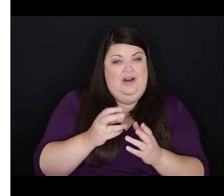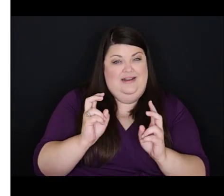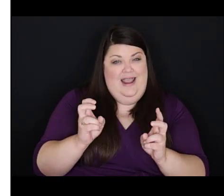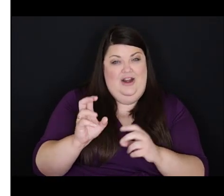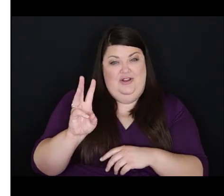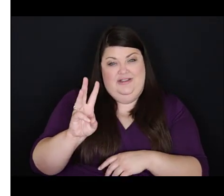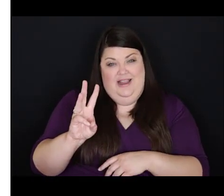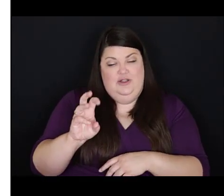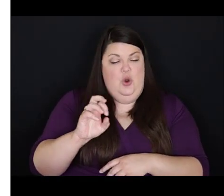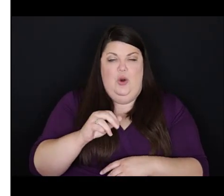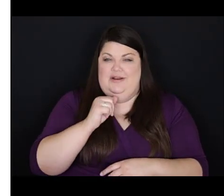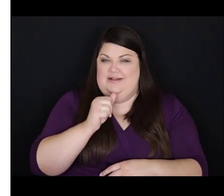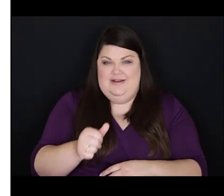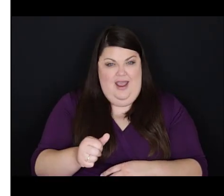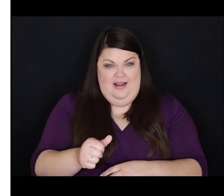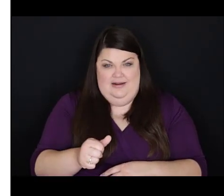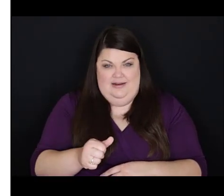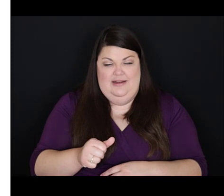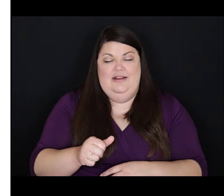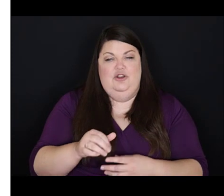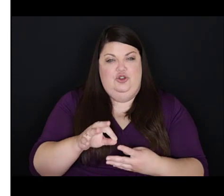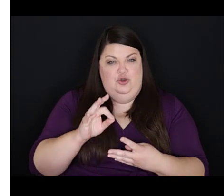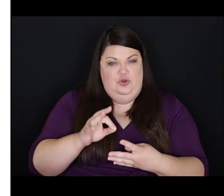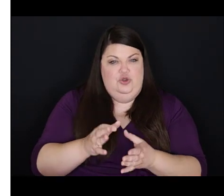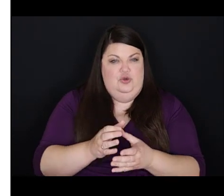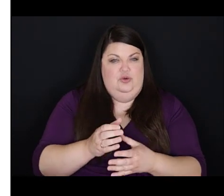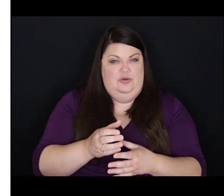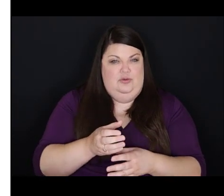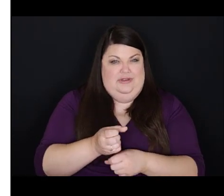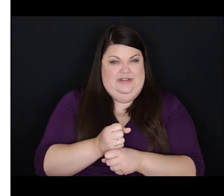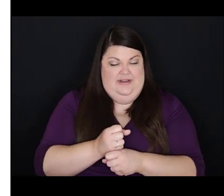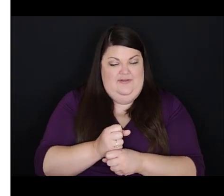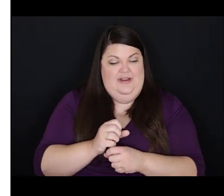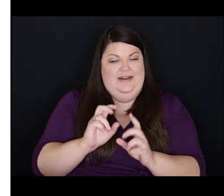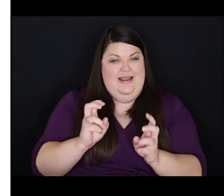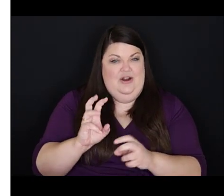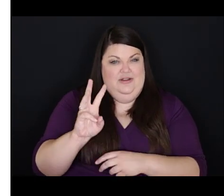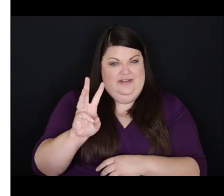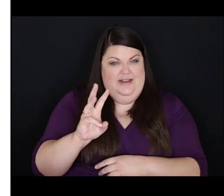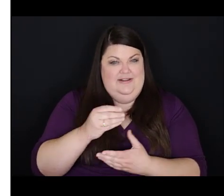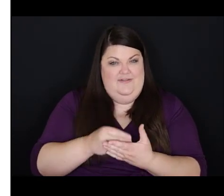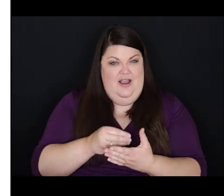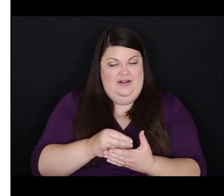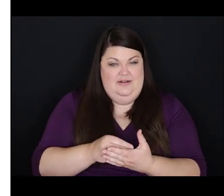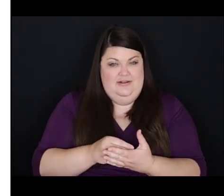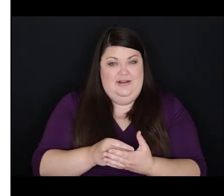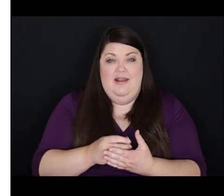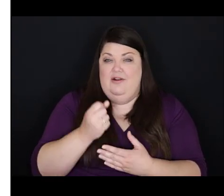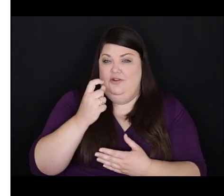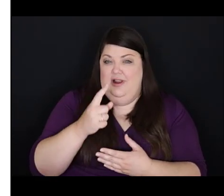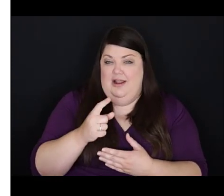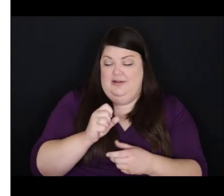to receive Title VI funds and understands that supported employment services must